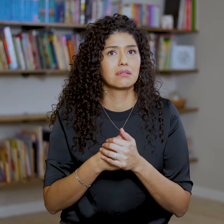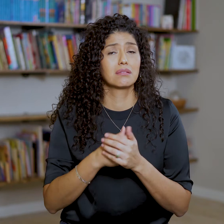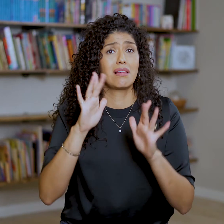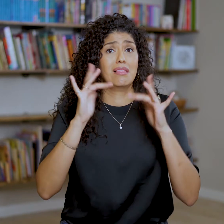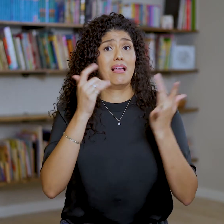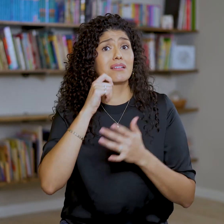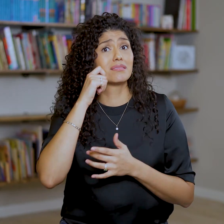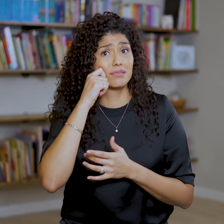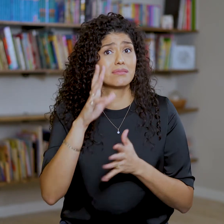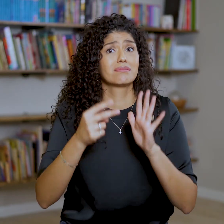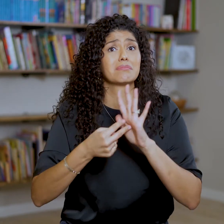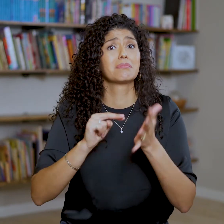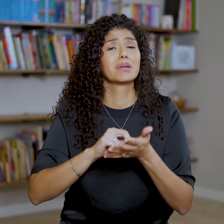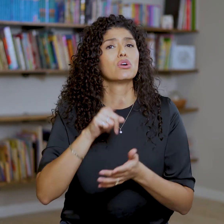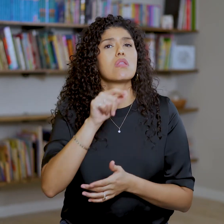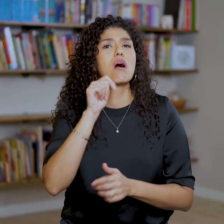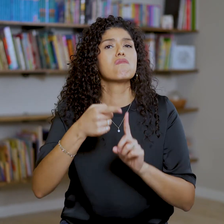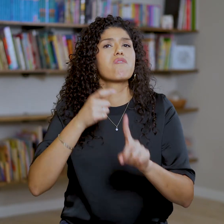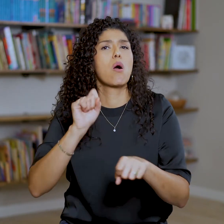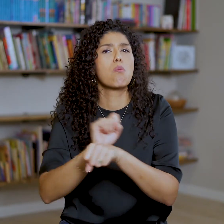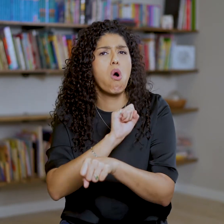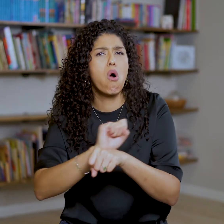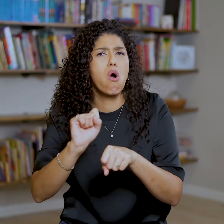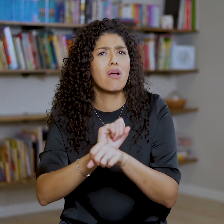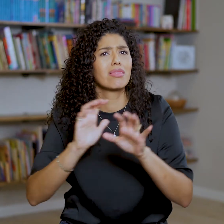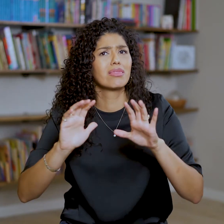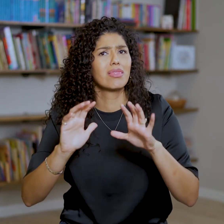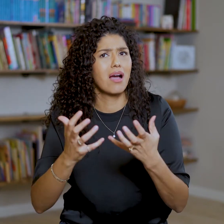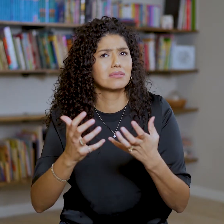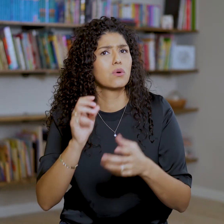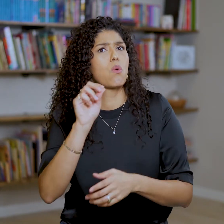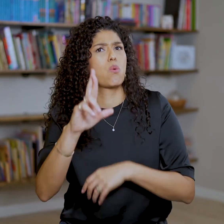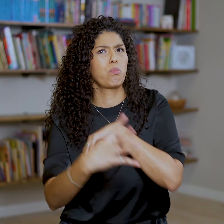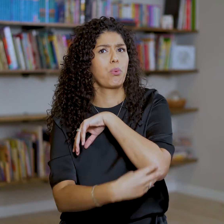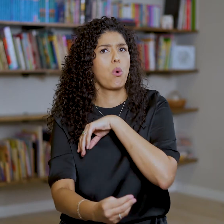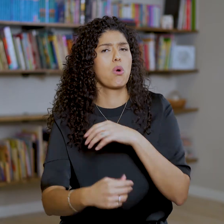Light skin means you aren’t working class or poor;